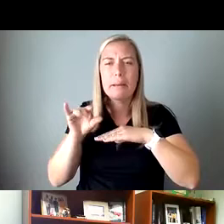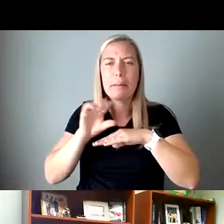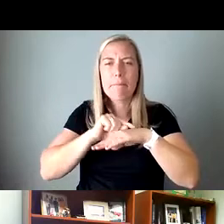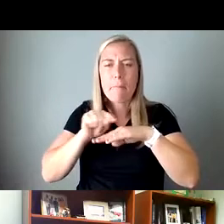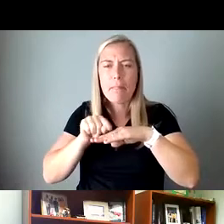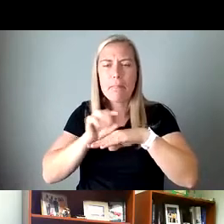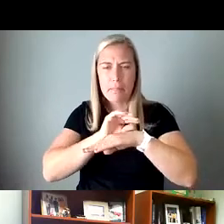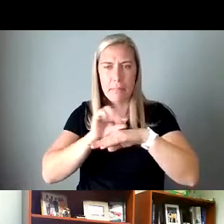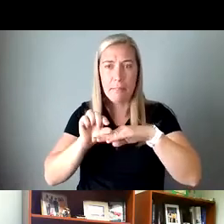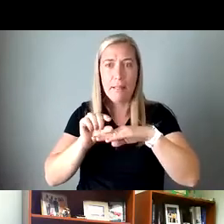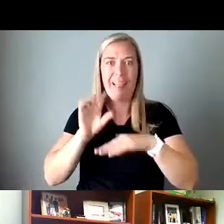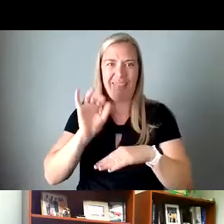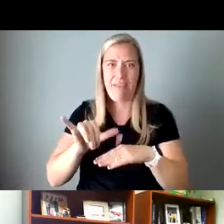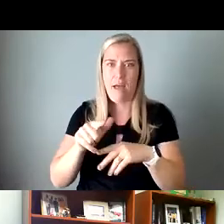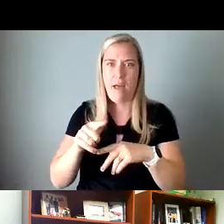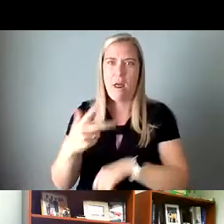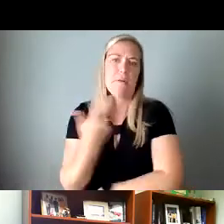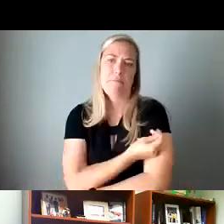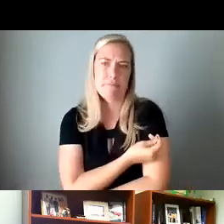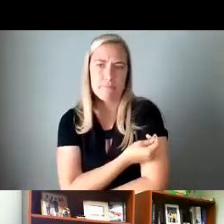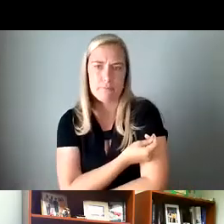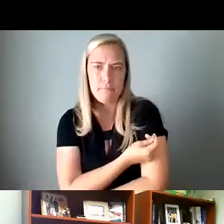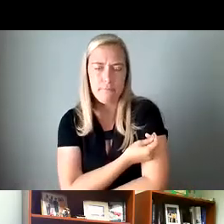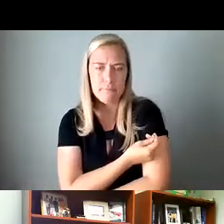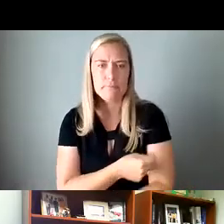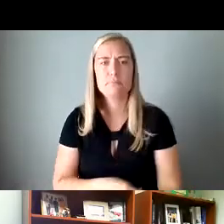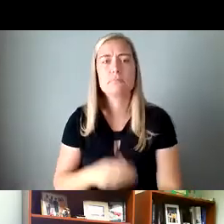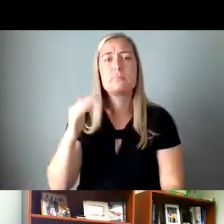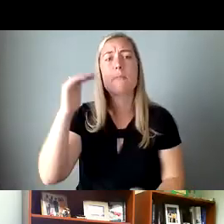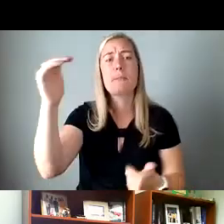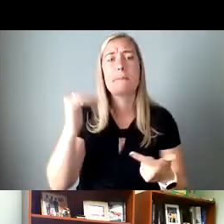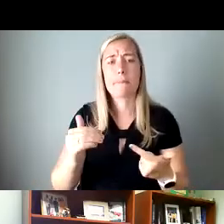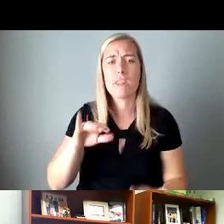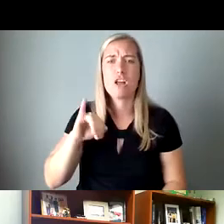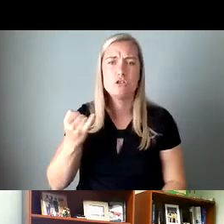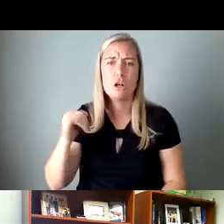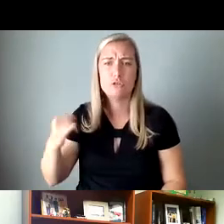The Johnson & Johnson vaccine is made with sort of a more traditional approach. Where the spike